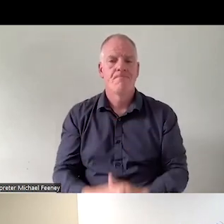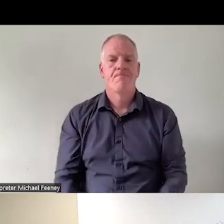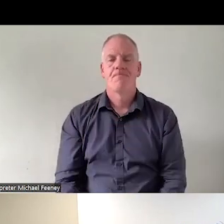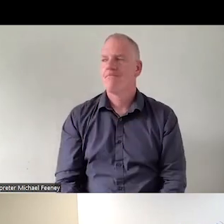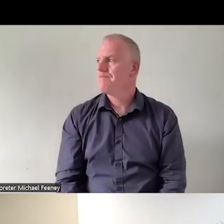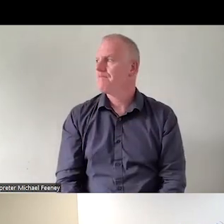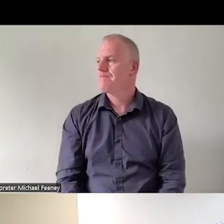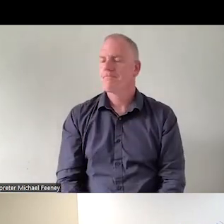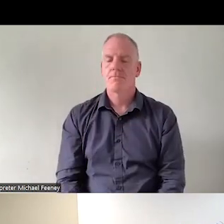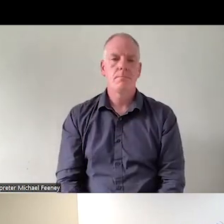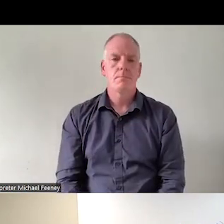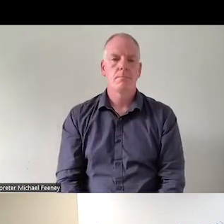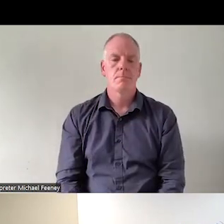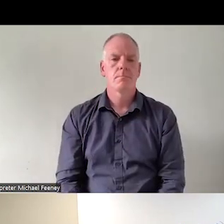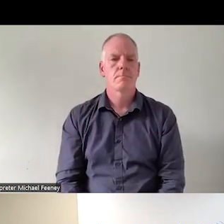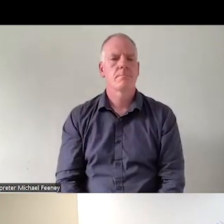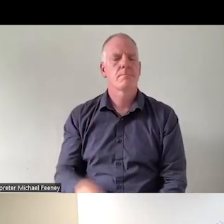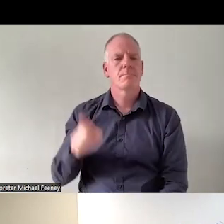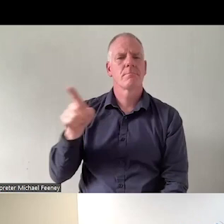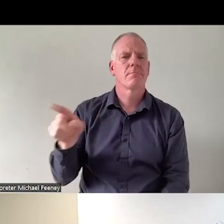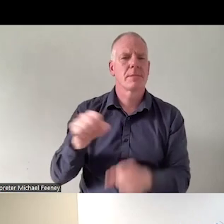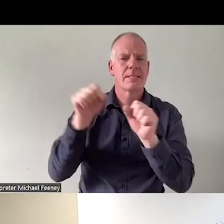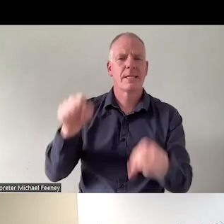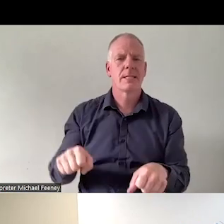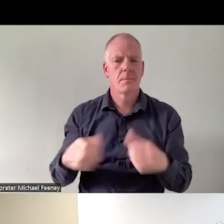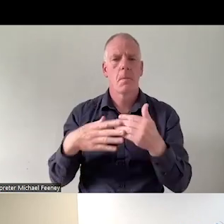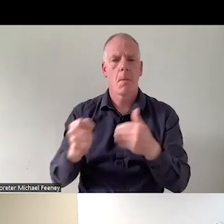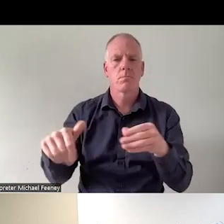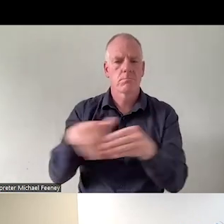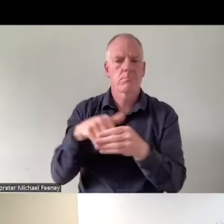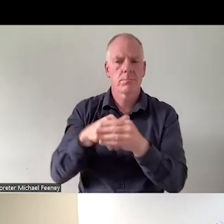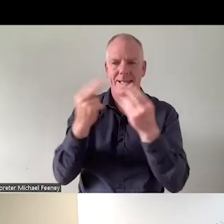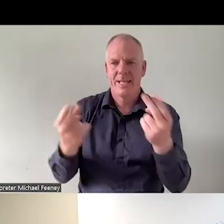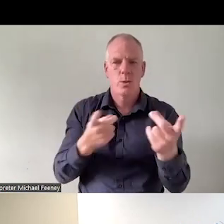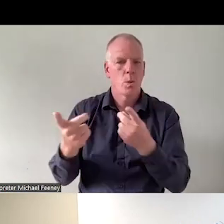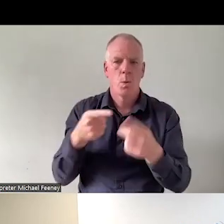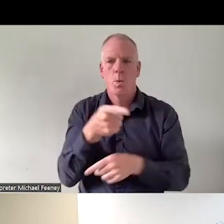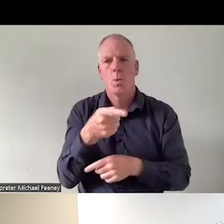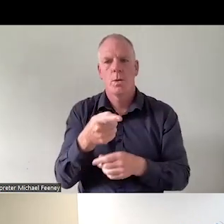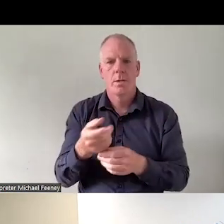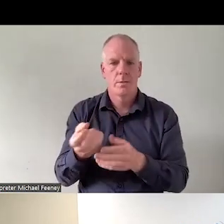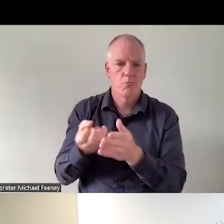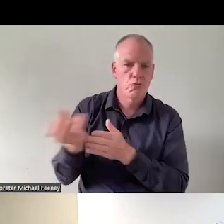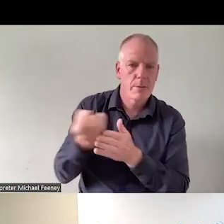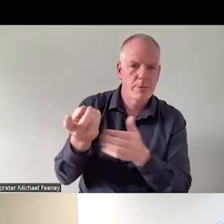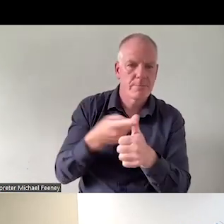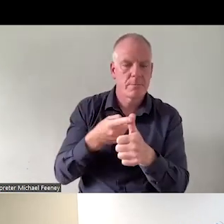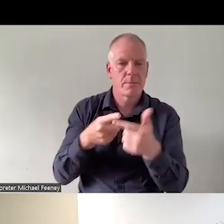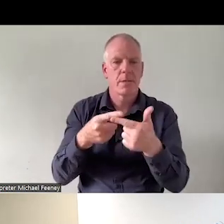So, in a system, these are the main components you're going to need. Obviously, a describer, a microphone for the describer,